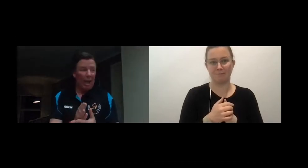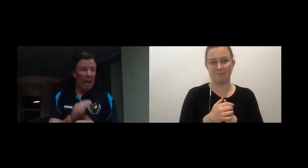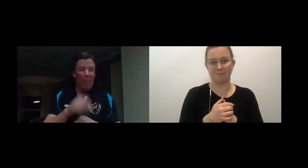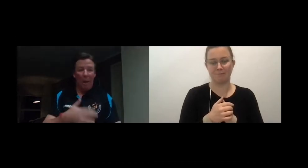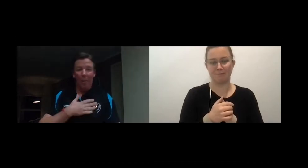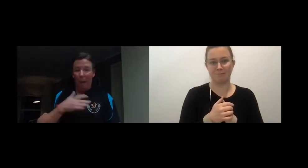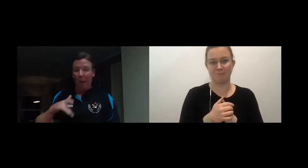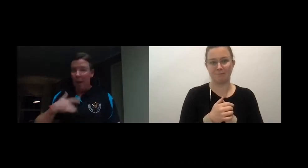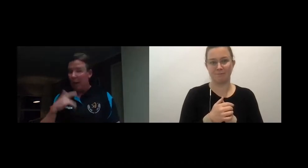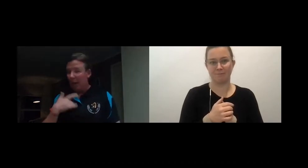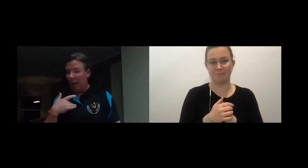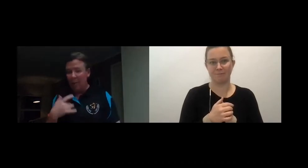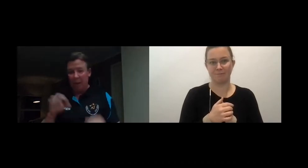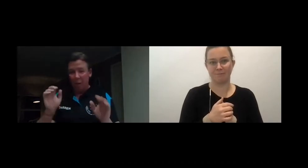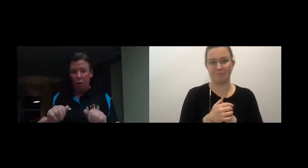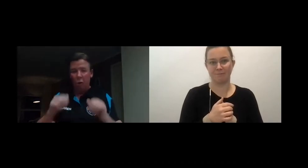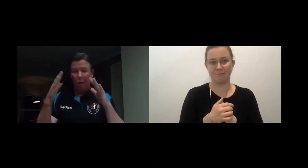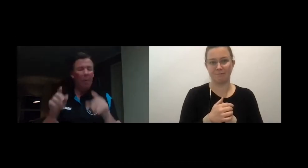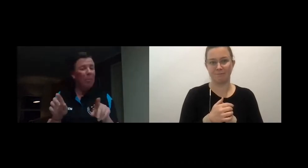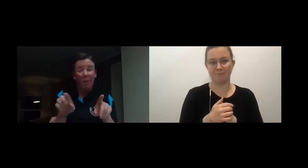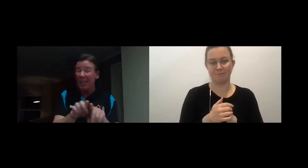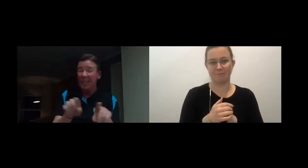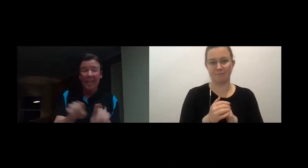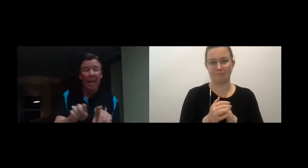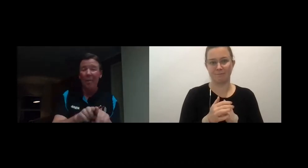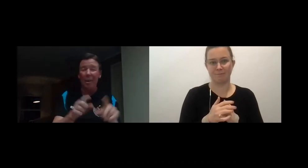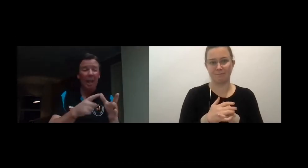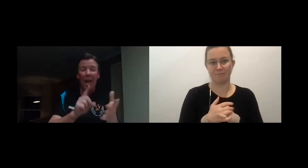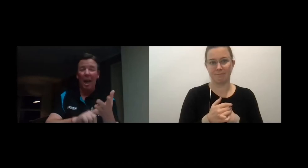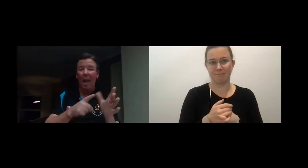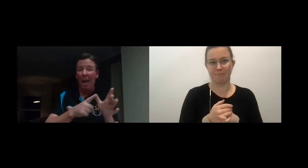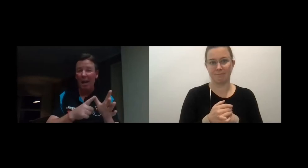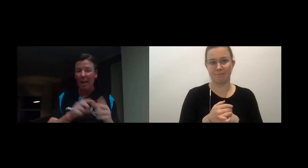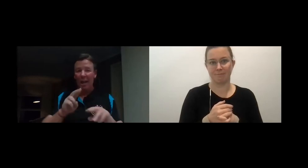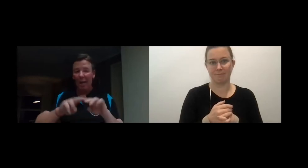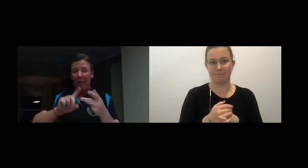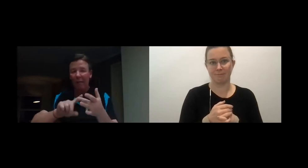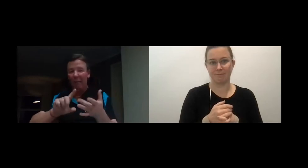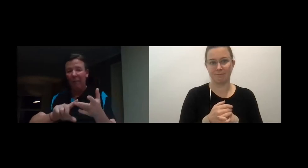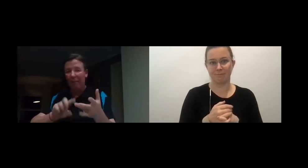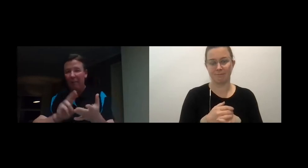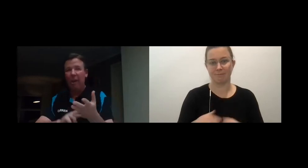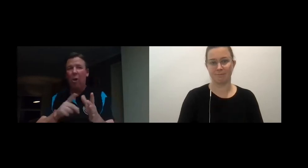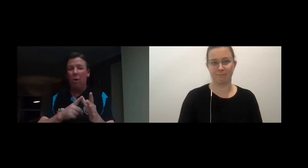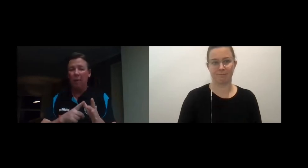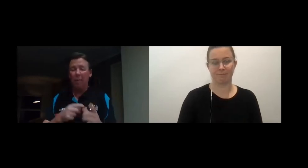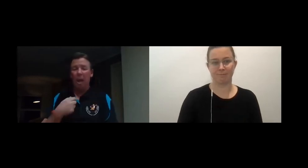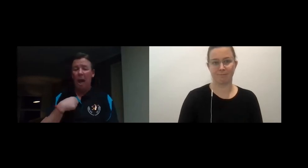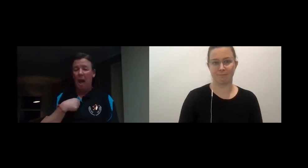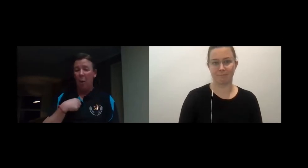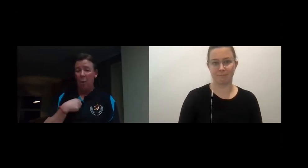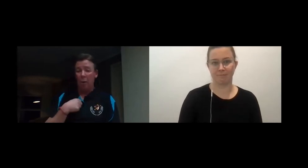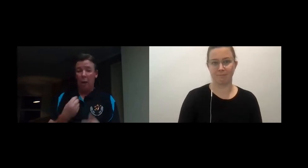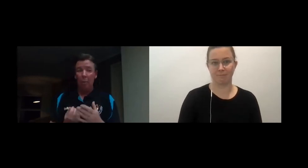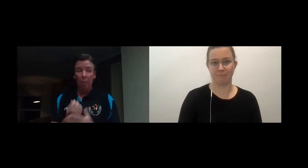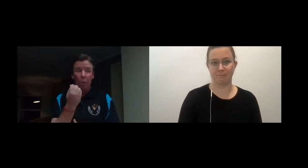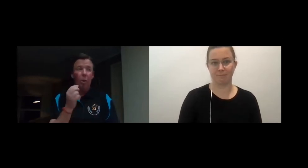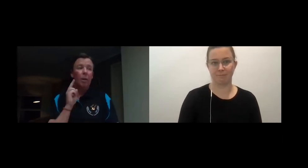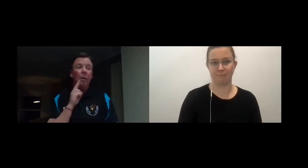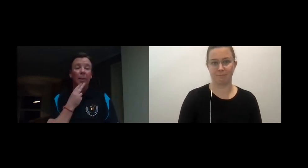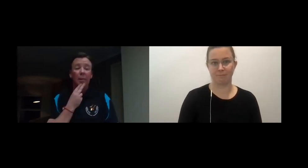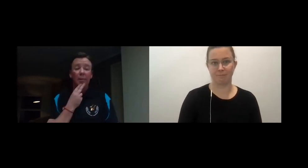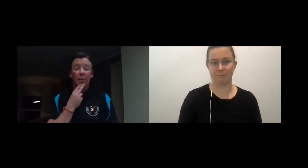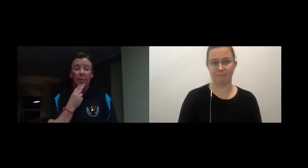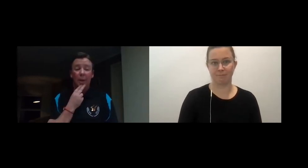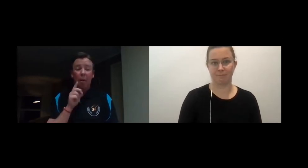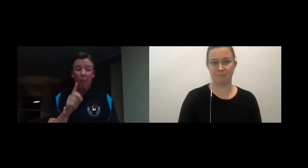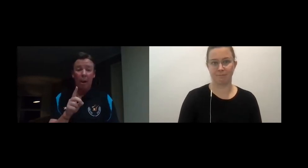I was born Deaf, but my parents only found out I was Deaf because there were problems